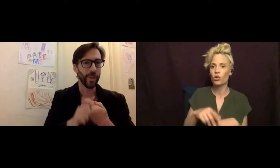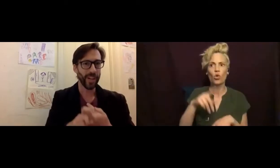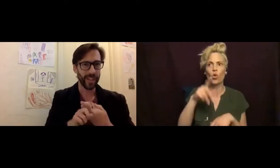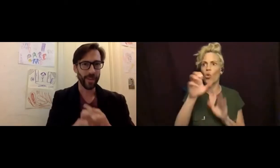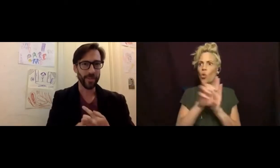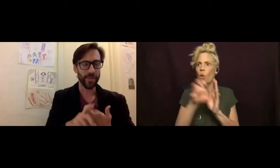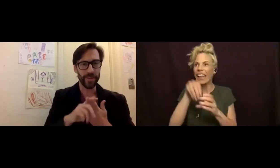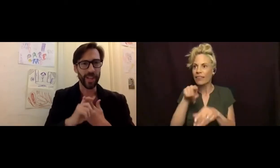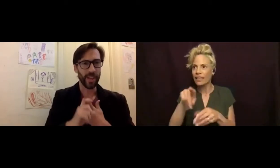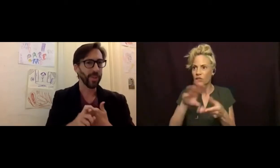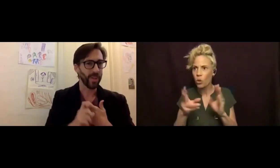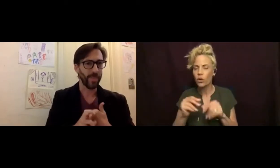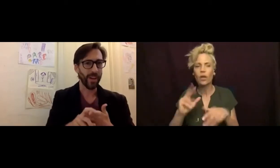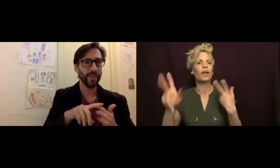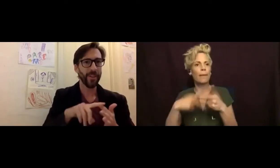What kind of language do you see? And what's it about?